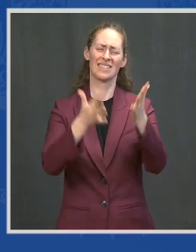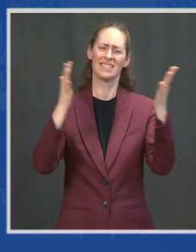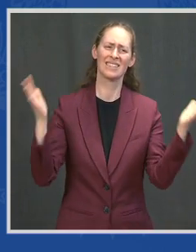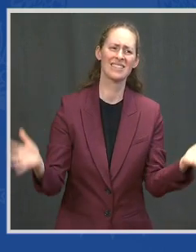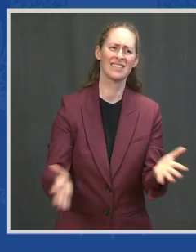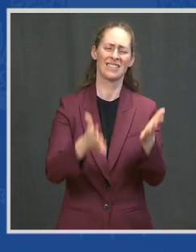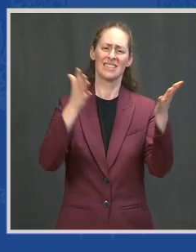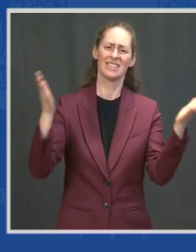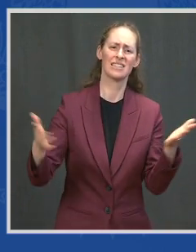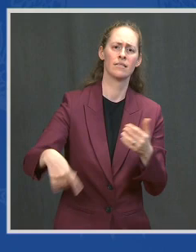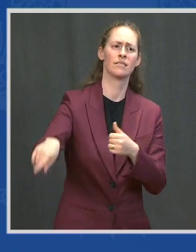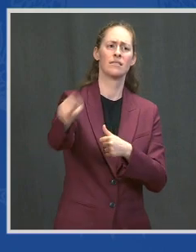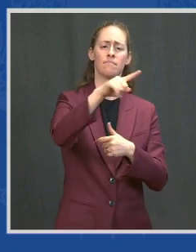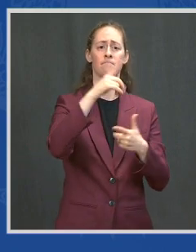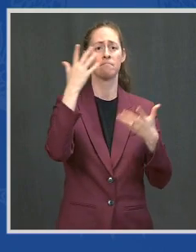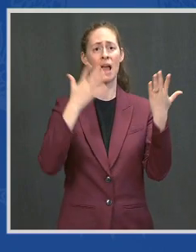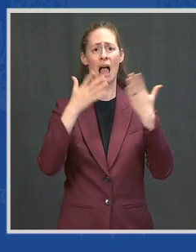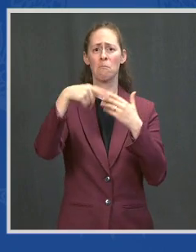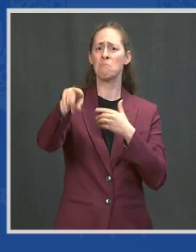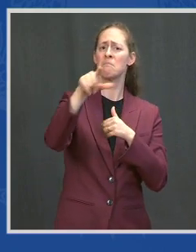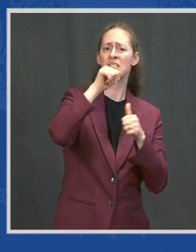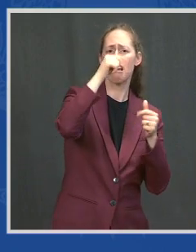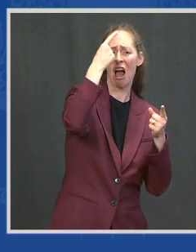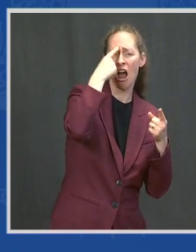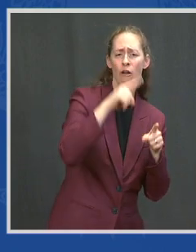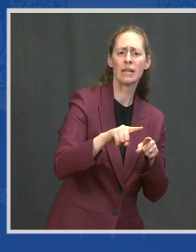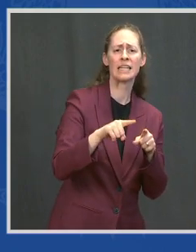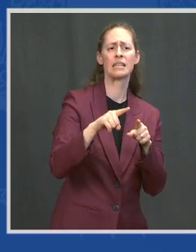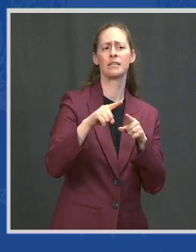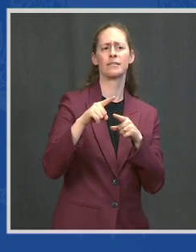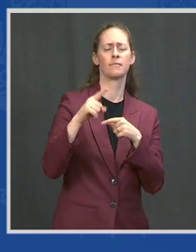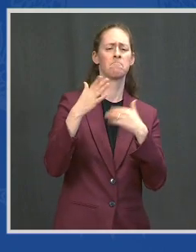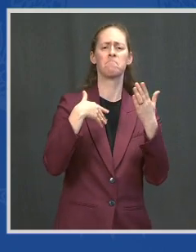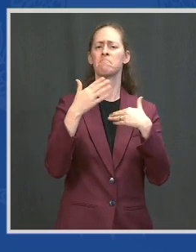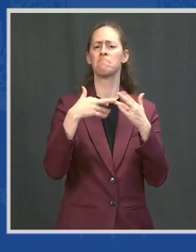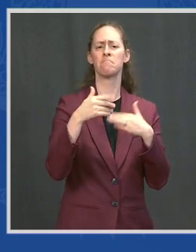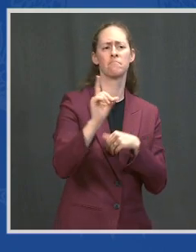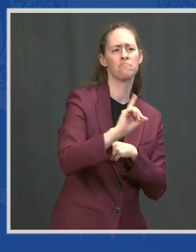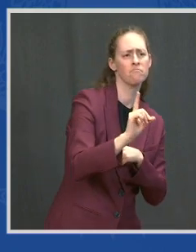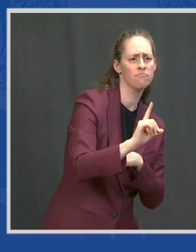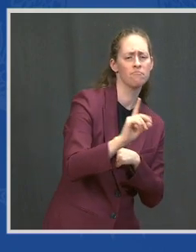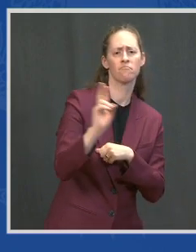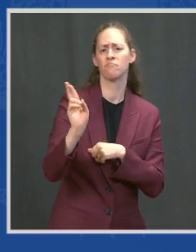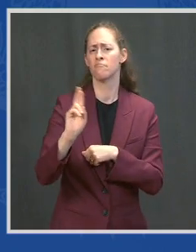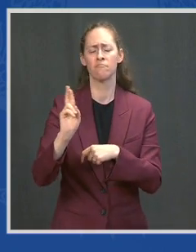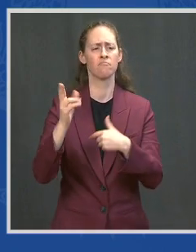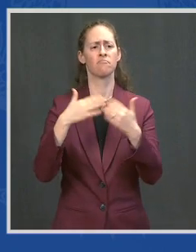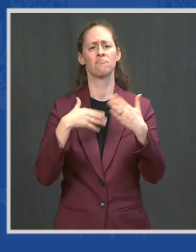this is one thing people across the political spectrum can agree on. So I want to thank prominent conservatives